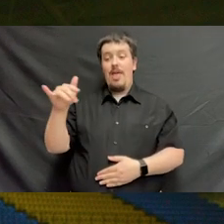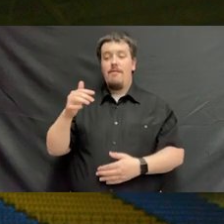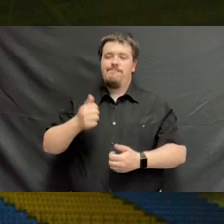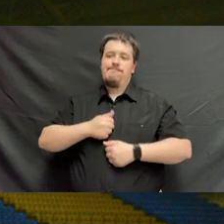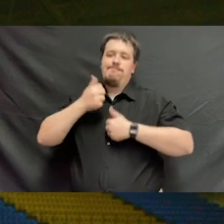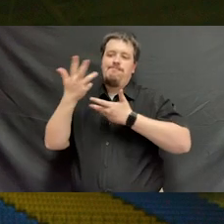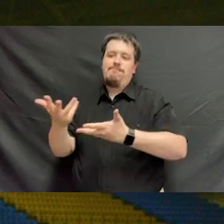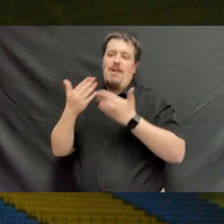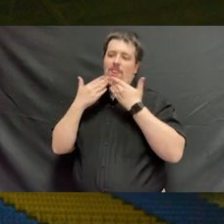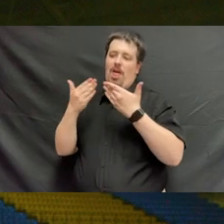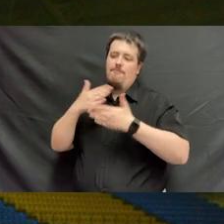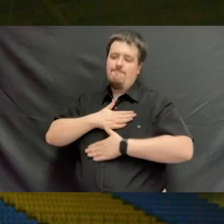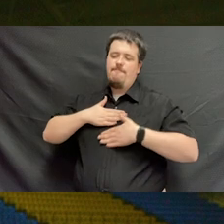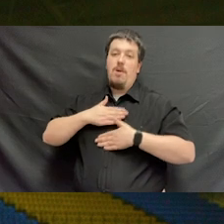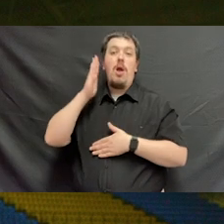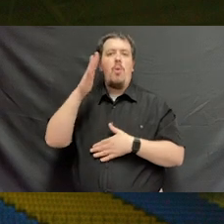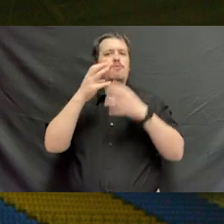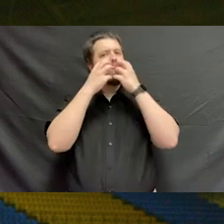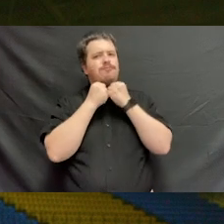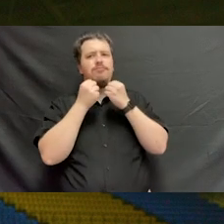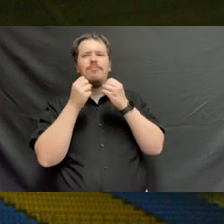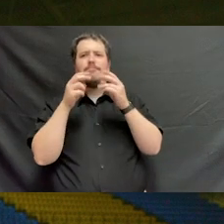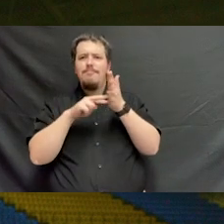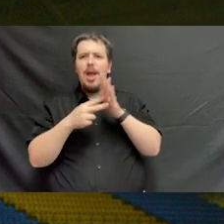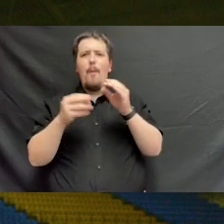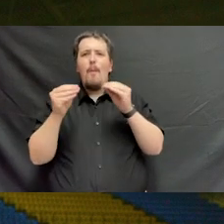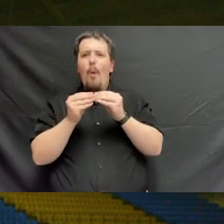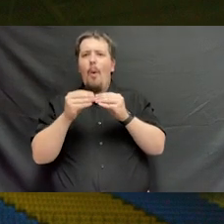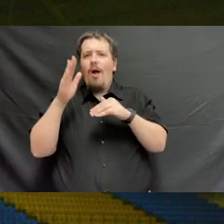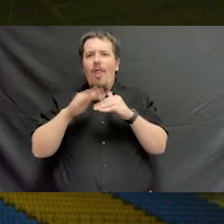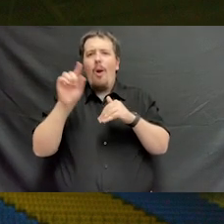of thanks and gratitude will mean more to the recipient than simple words can convey.